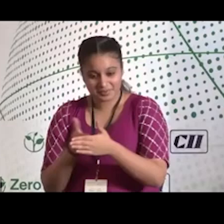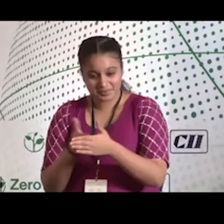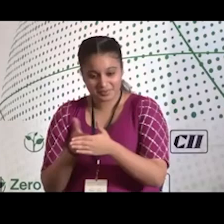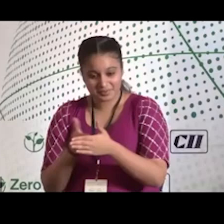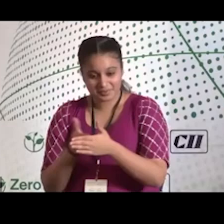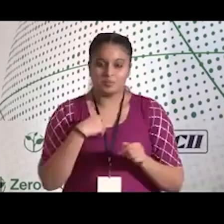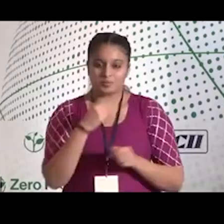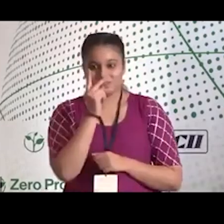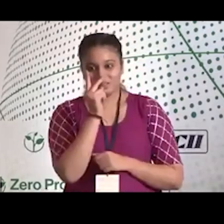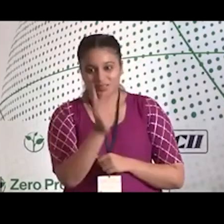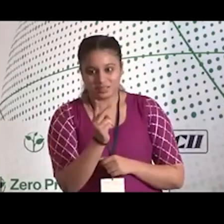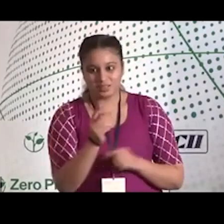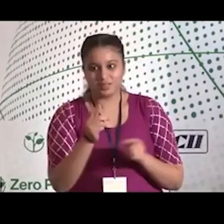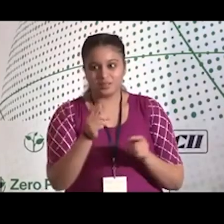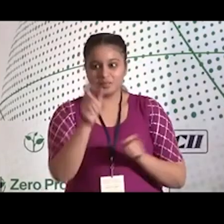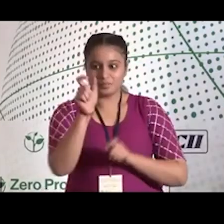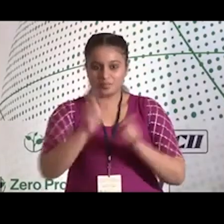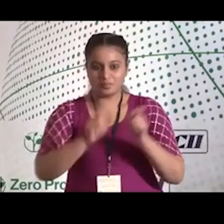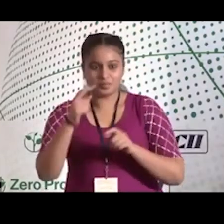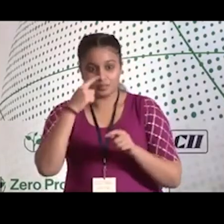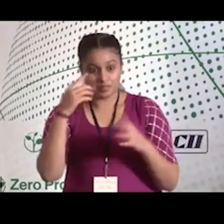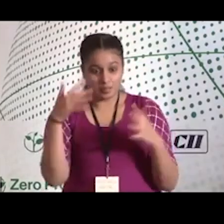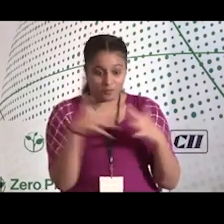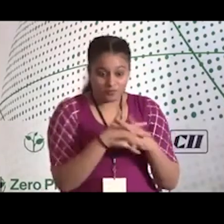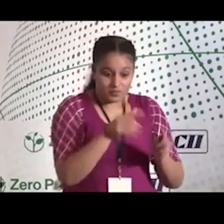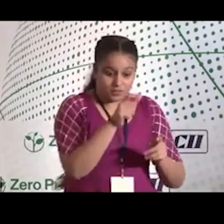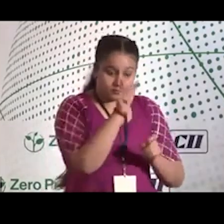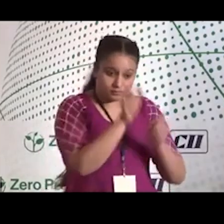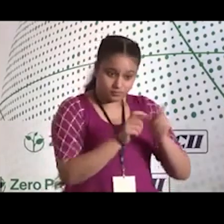this is that many out of woman disability,